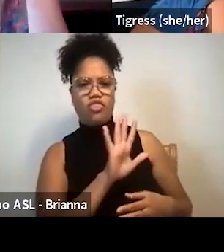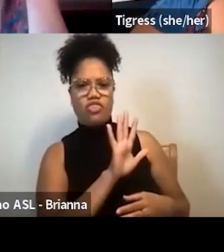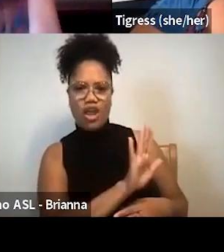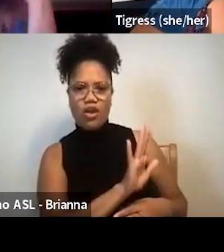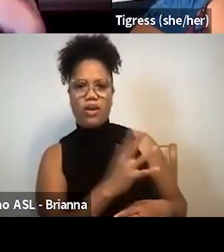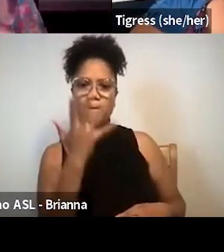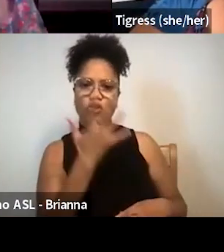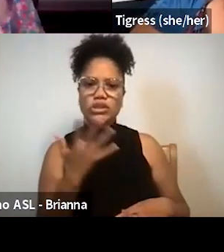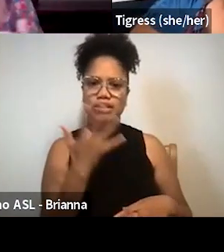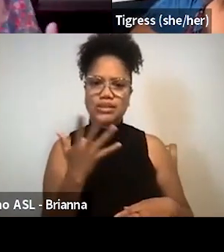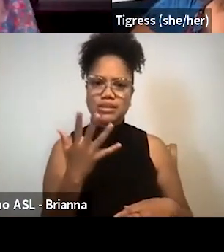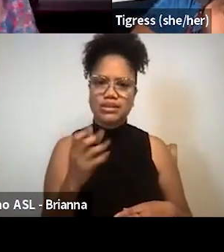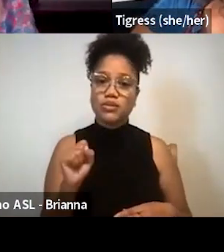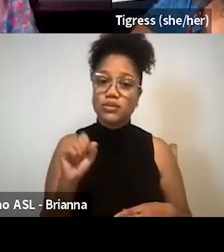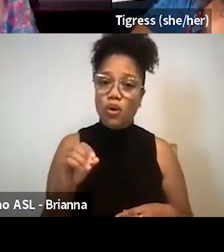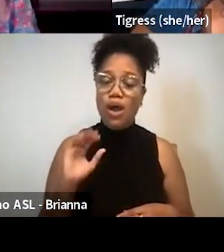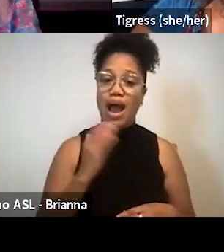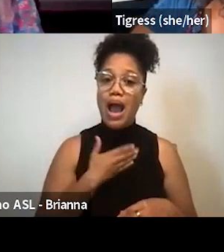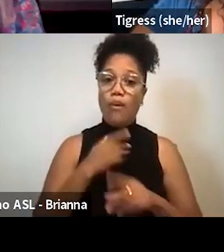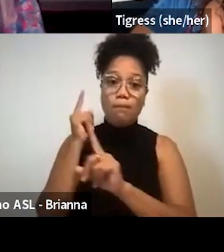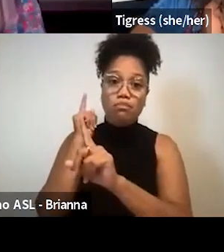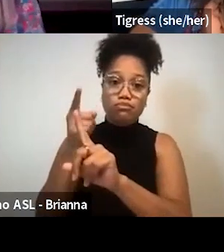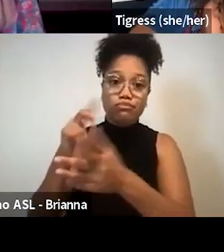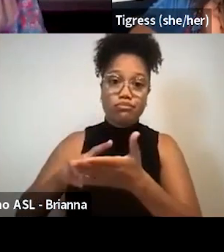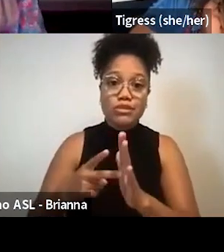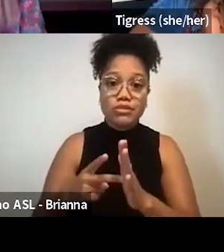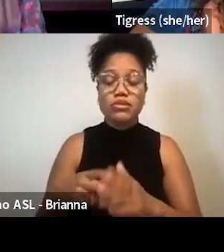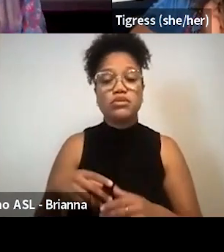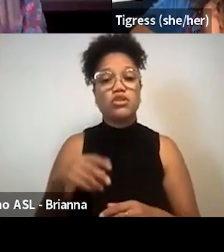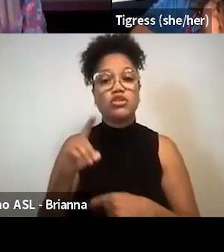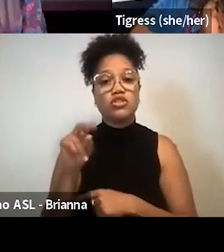of the mission of Dove and our mission that are trying to change beauty.